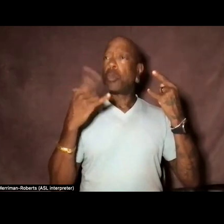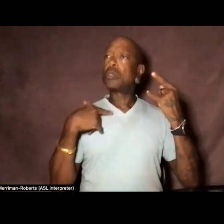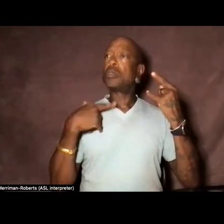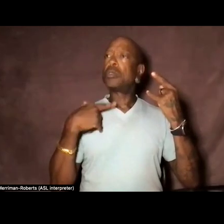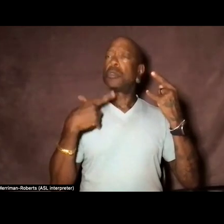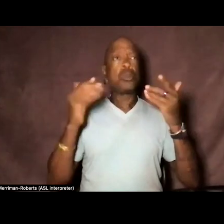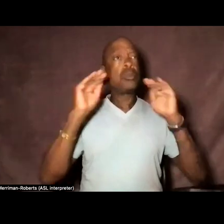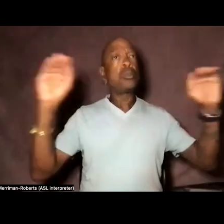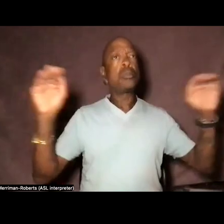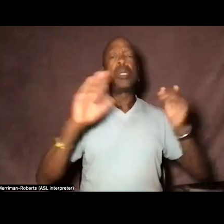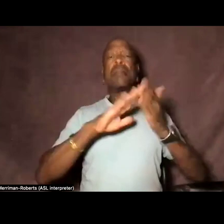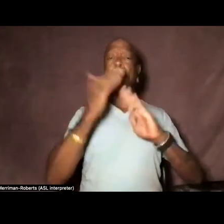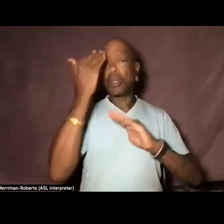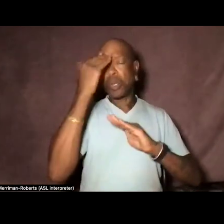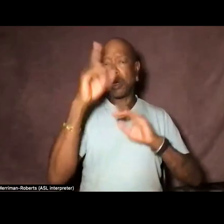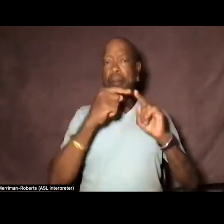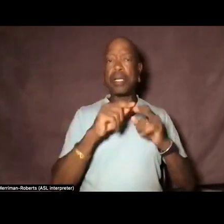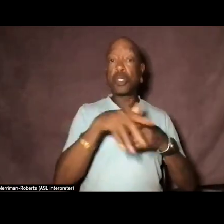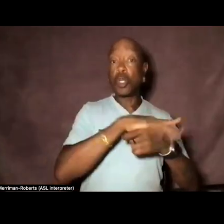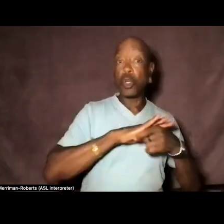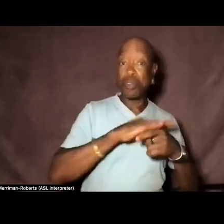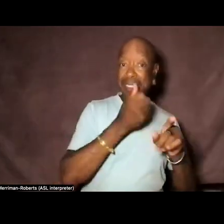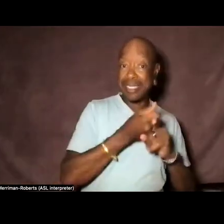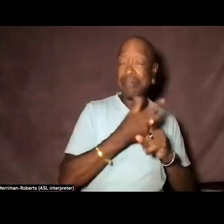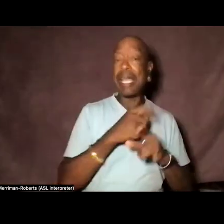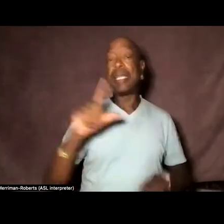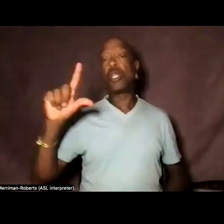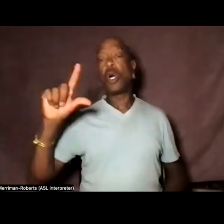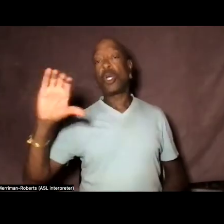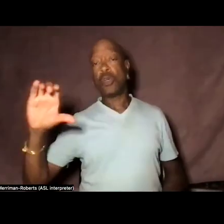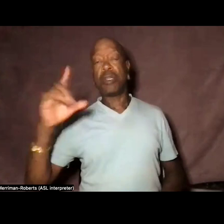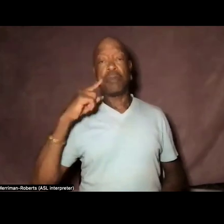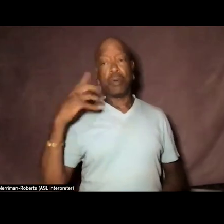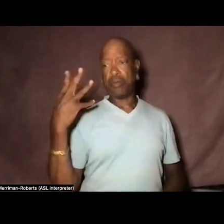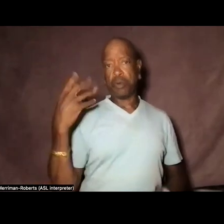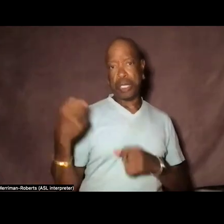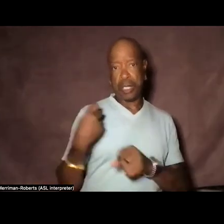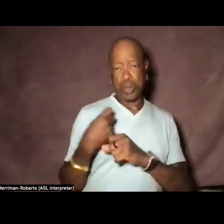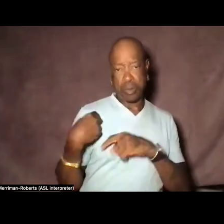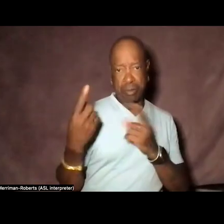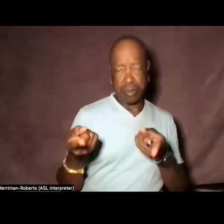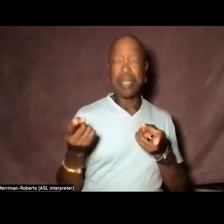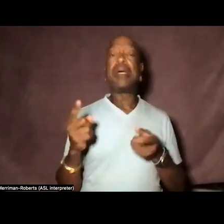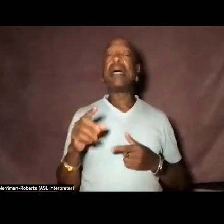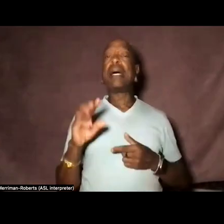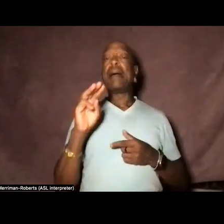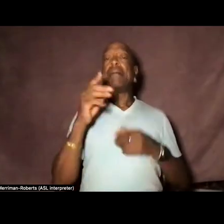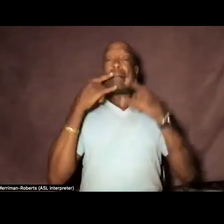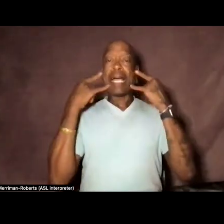Covid and long Covid for the past four years Mask Together America has highlighted the challenges